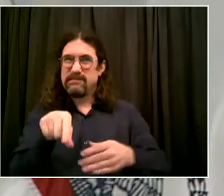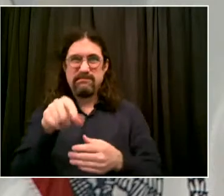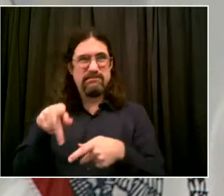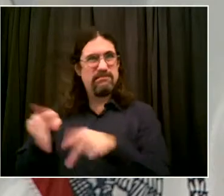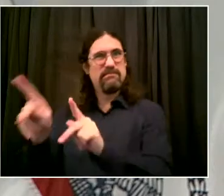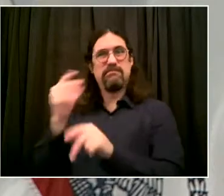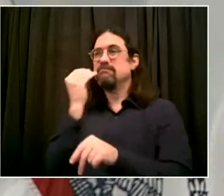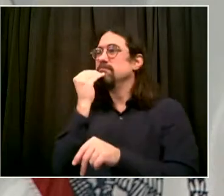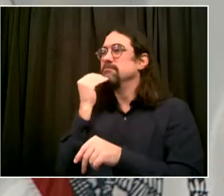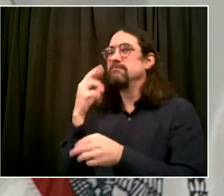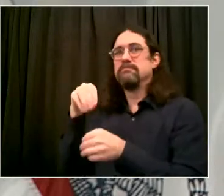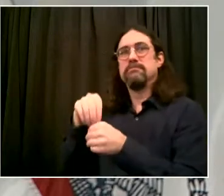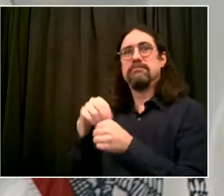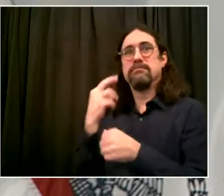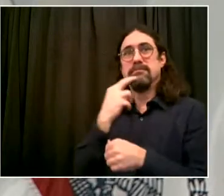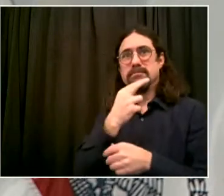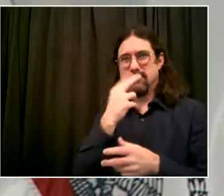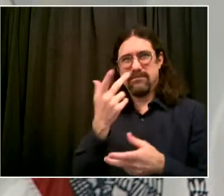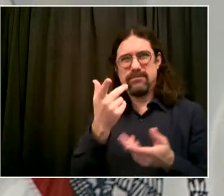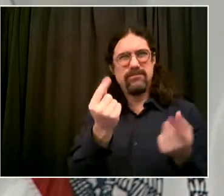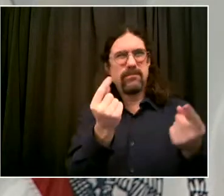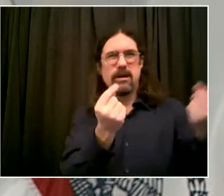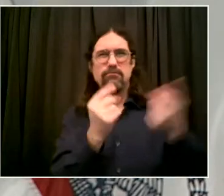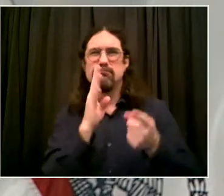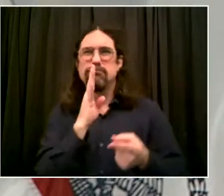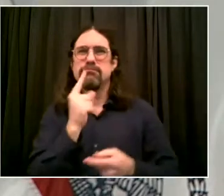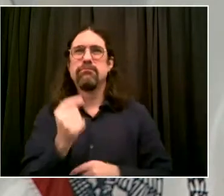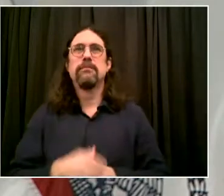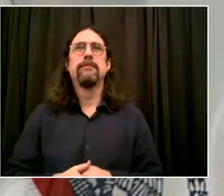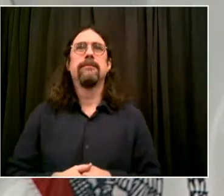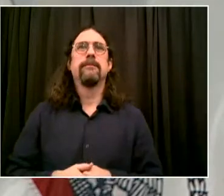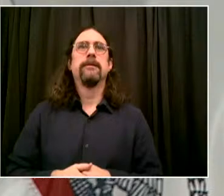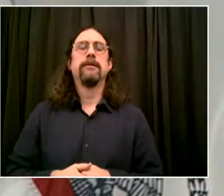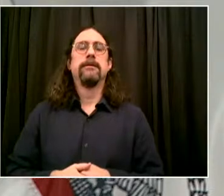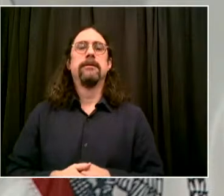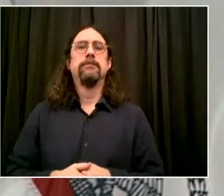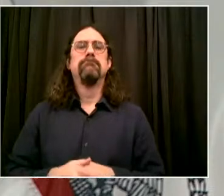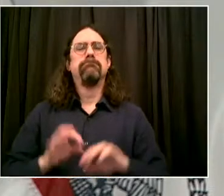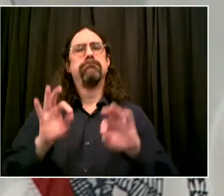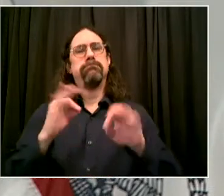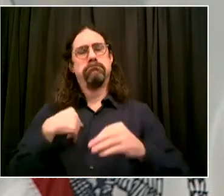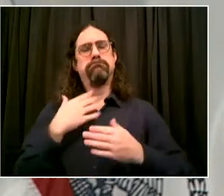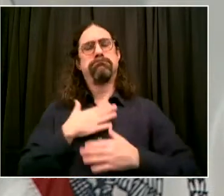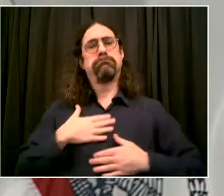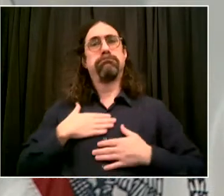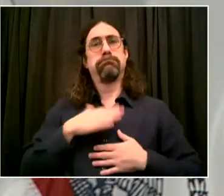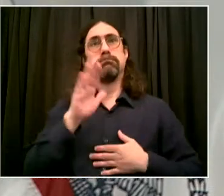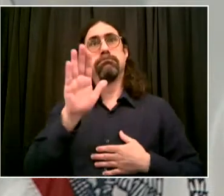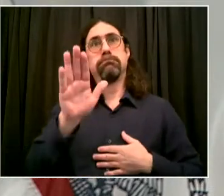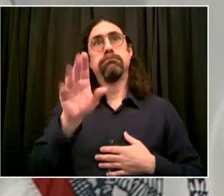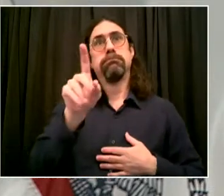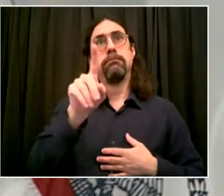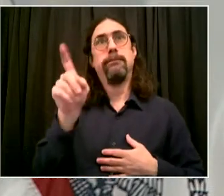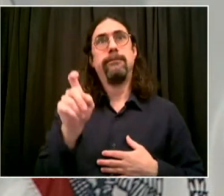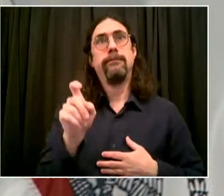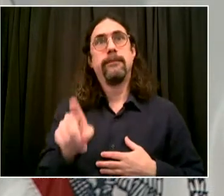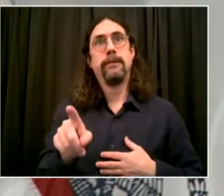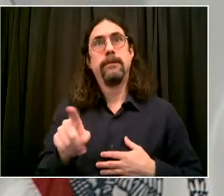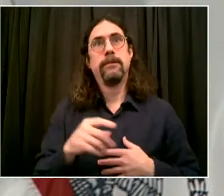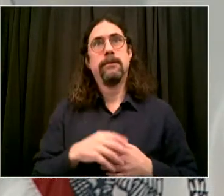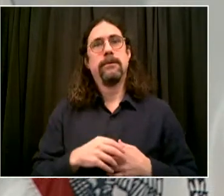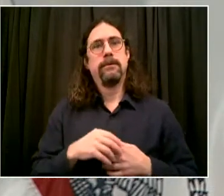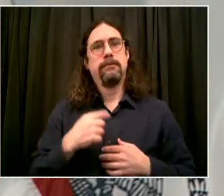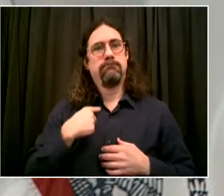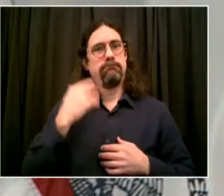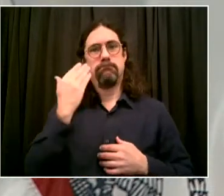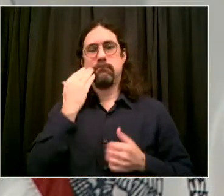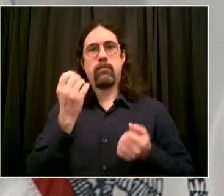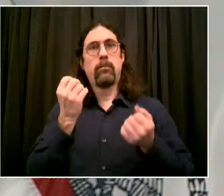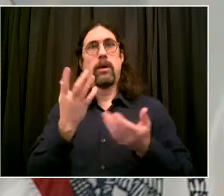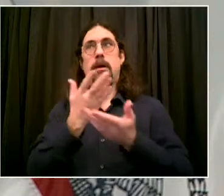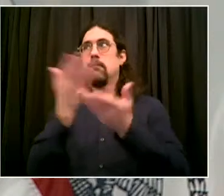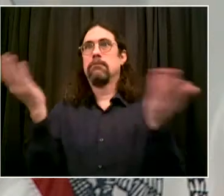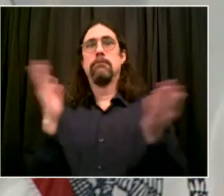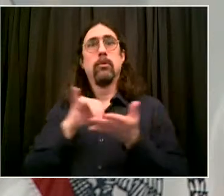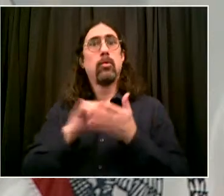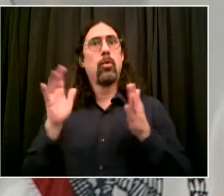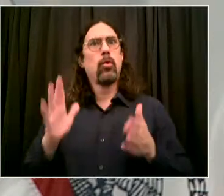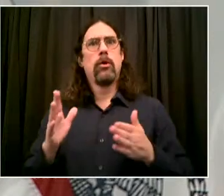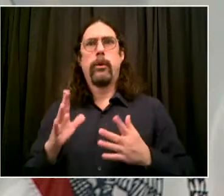SO MANY NEW